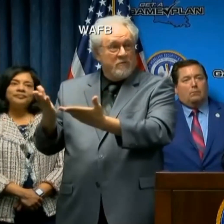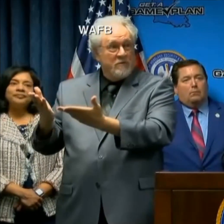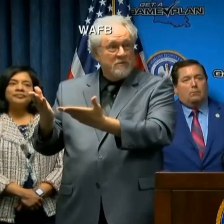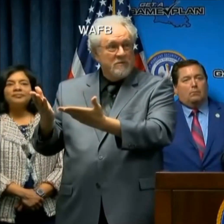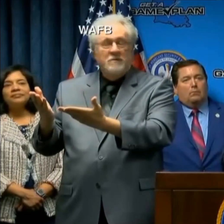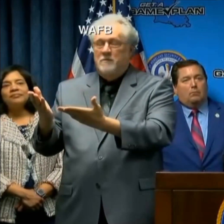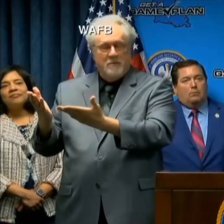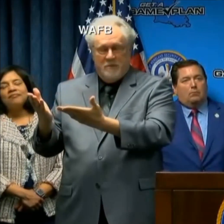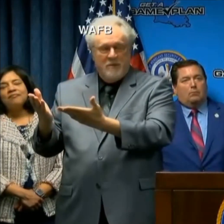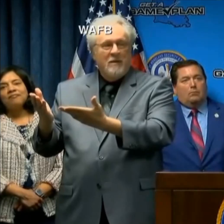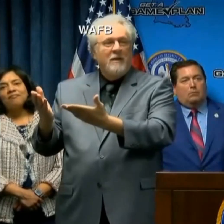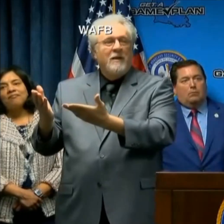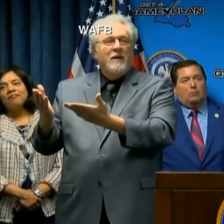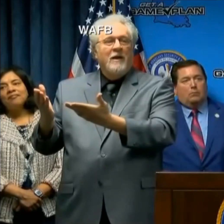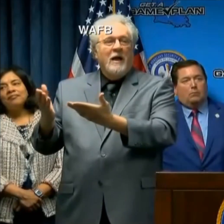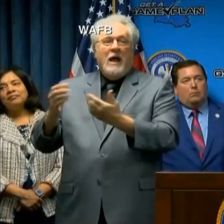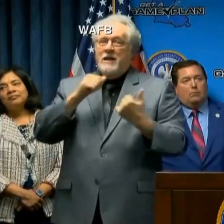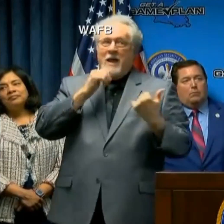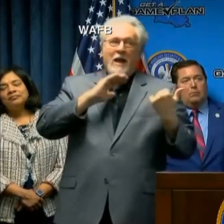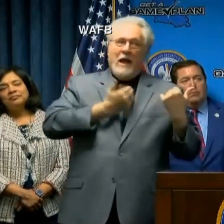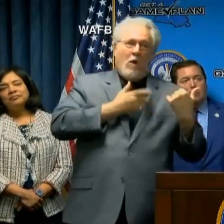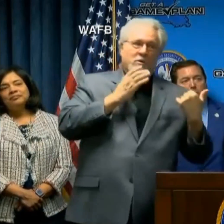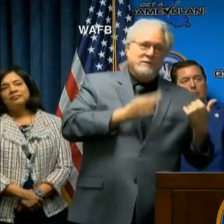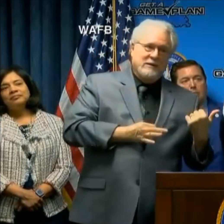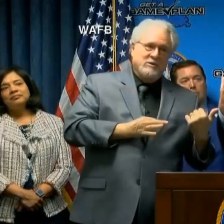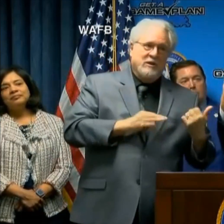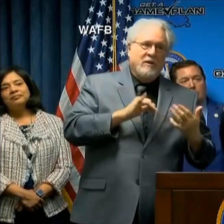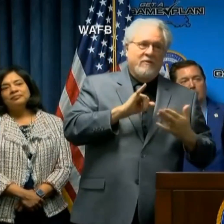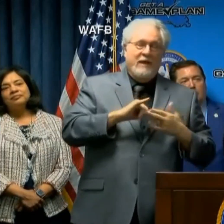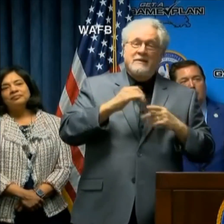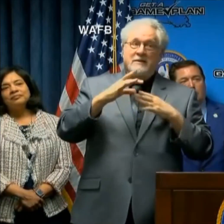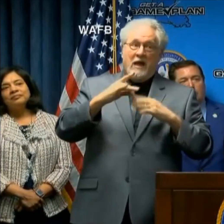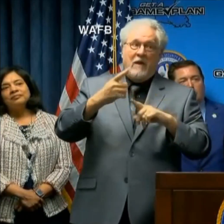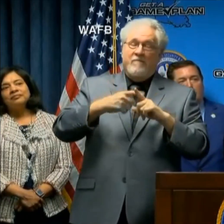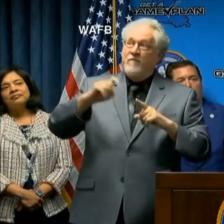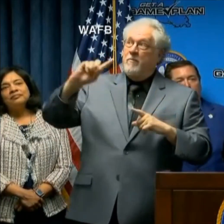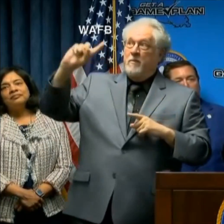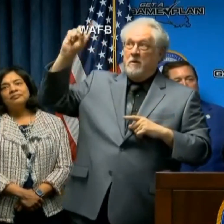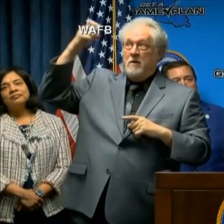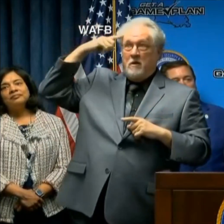it's not our decision this is guidance from from the federal government that